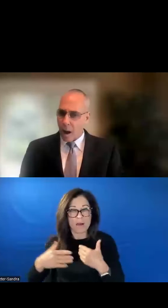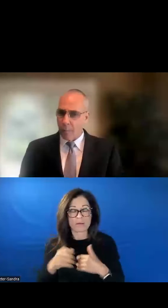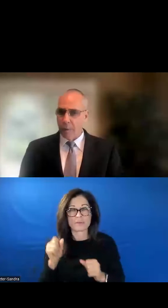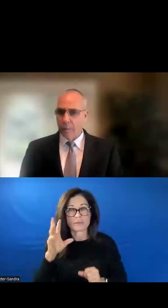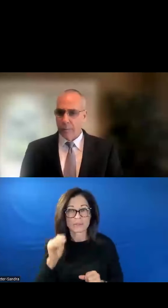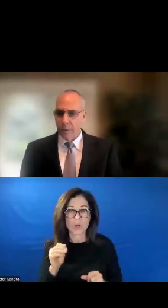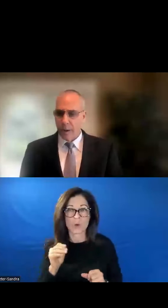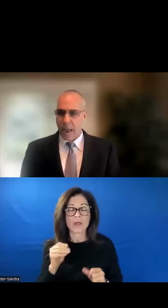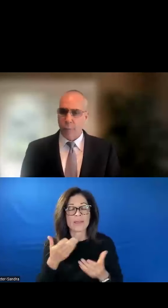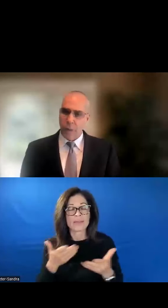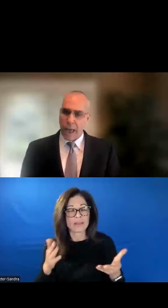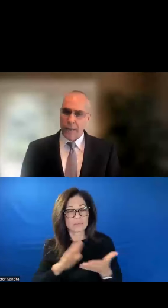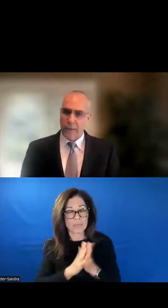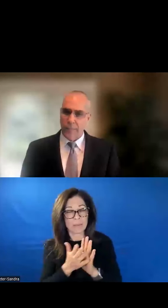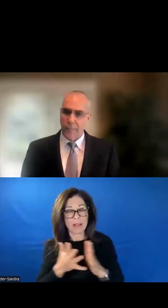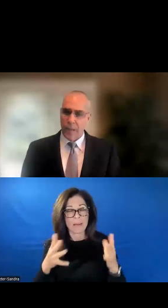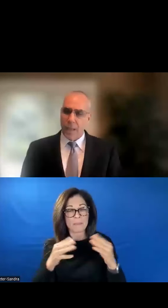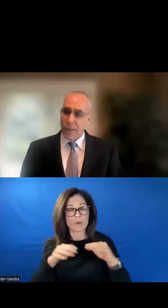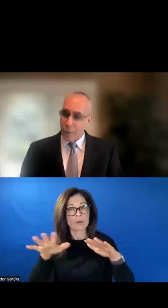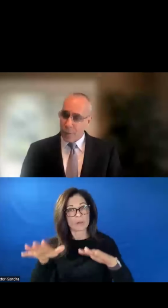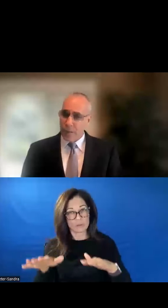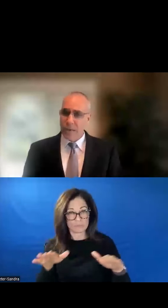CALMER AND RELAXED. THE OTHER THING THAT